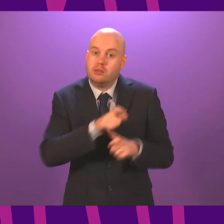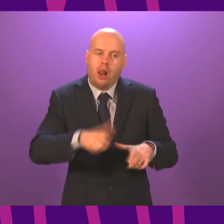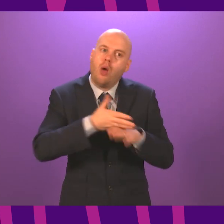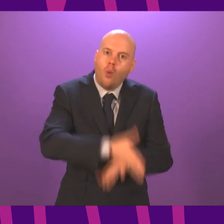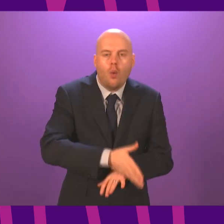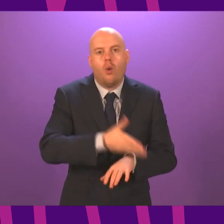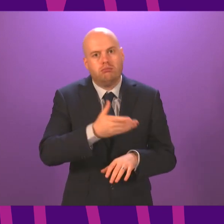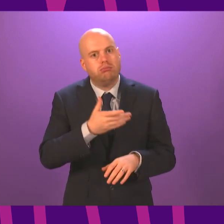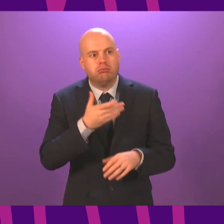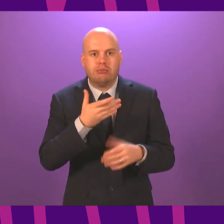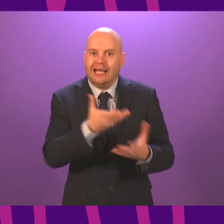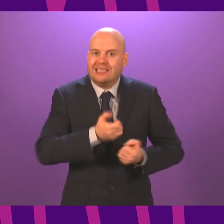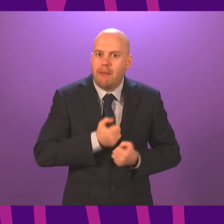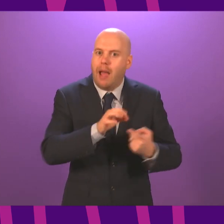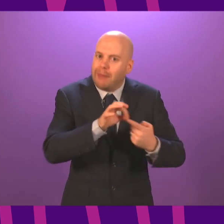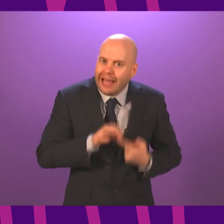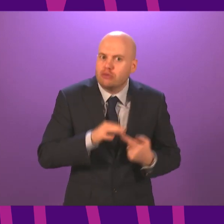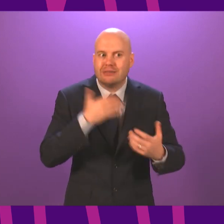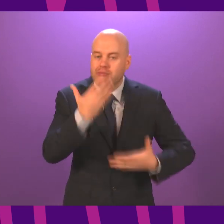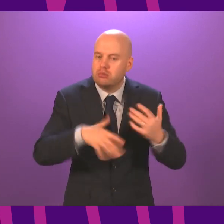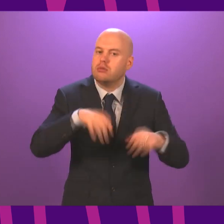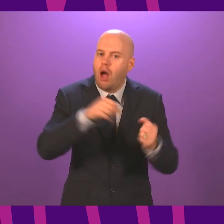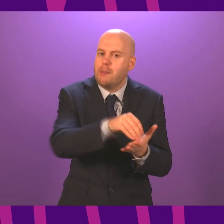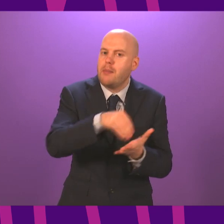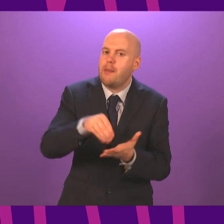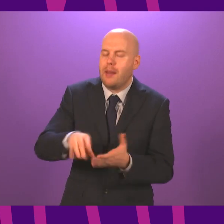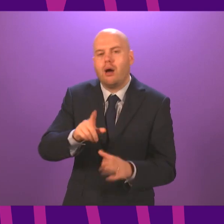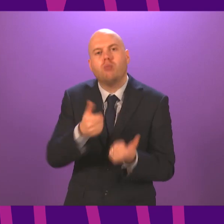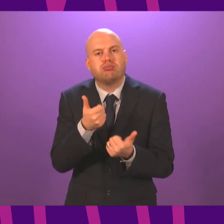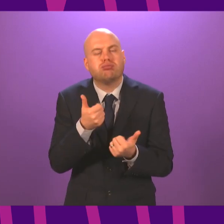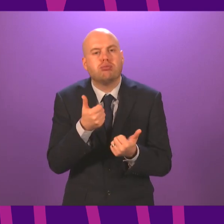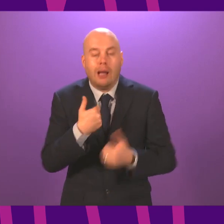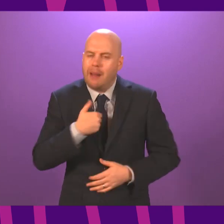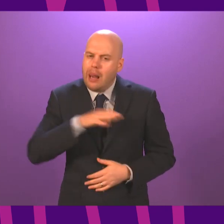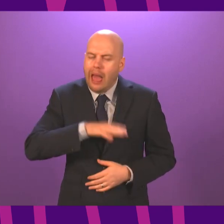on the job start payment and child disability winter heating allowance, but it is a shame for